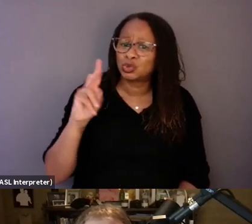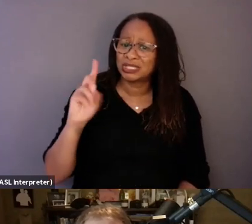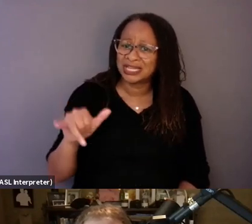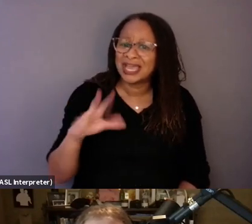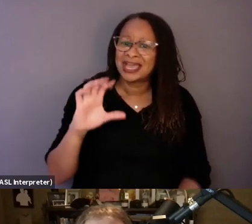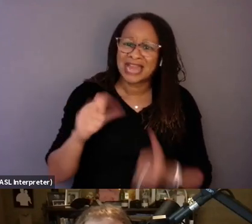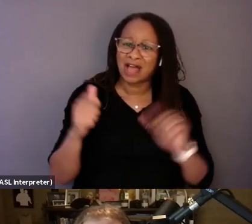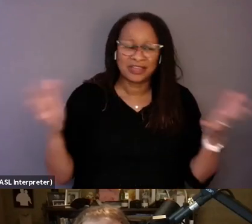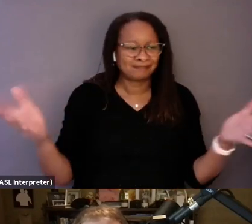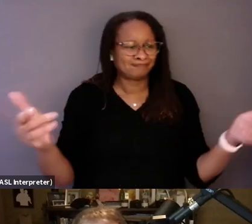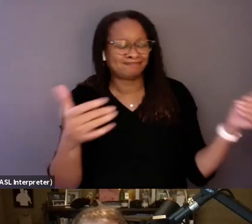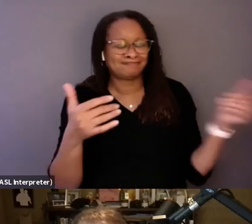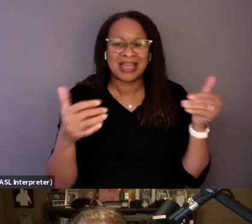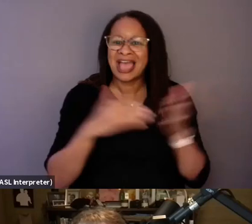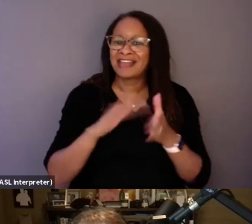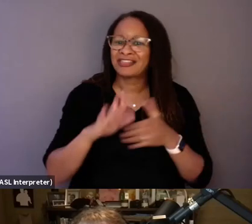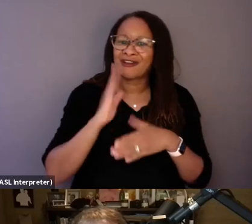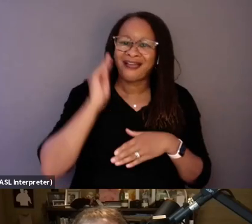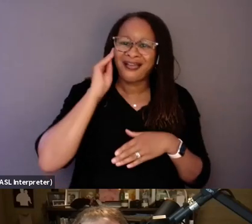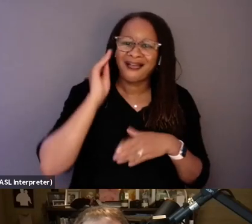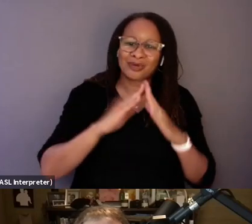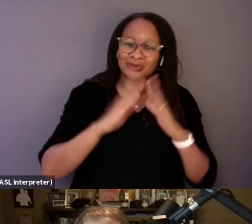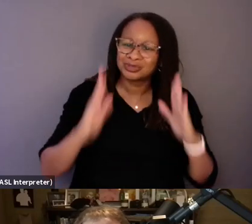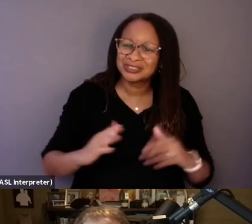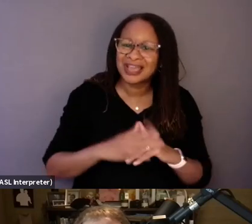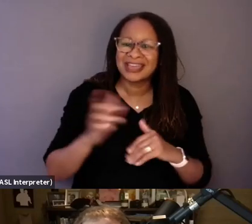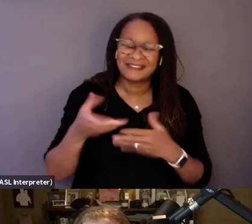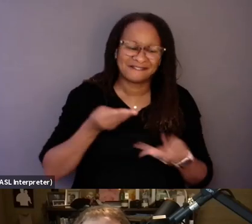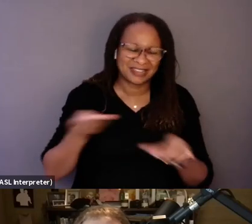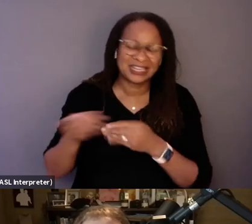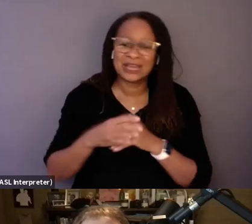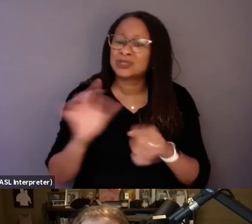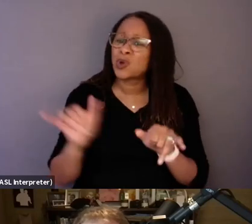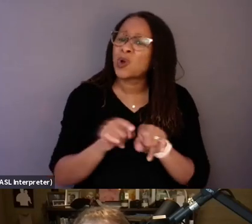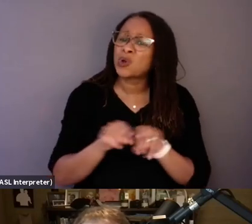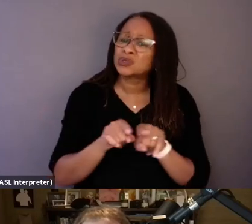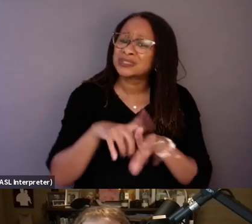It was kind of this, it was also a family and he said and it was in those moments